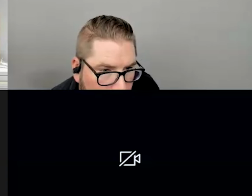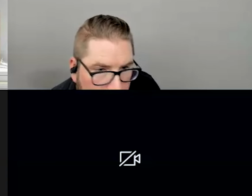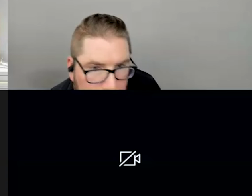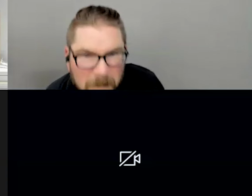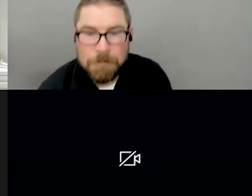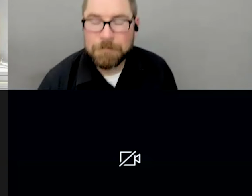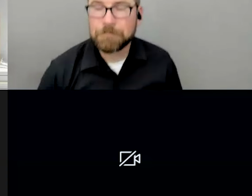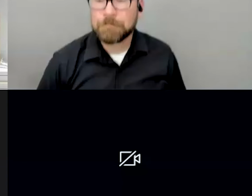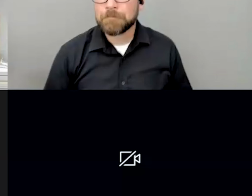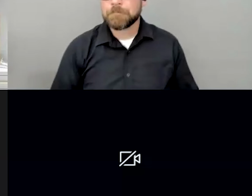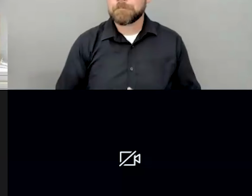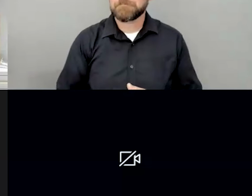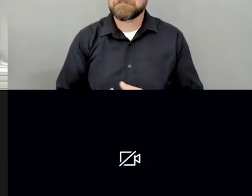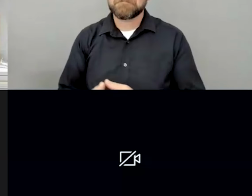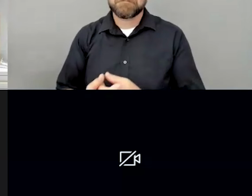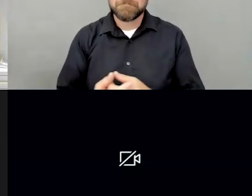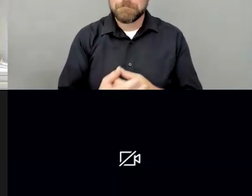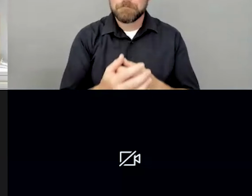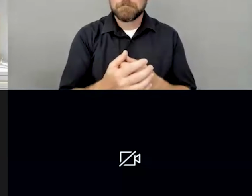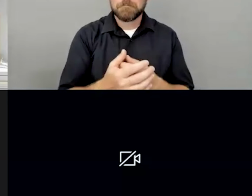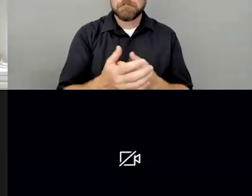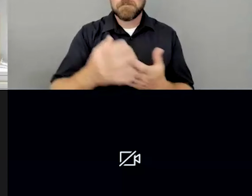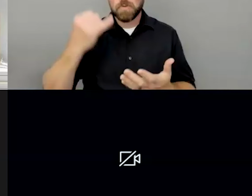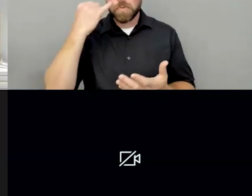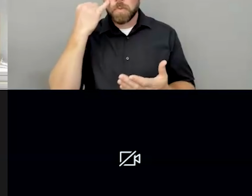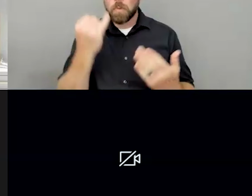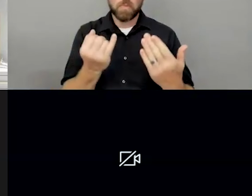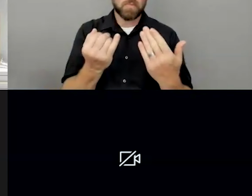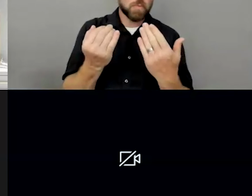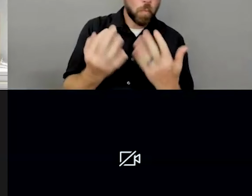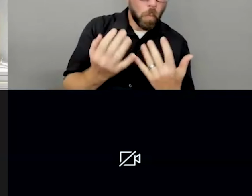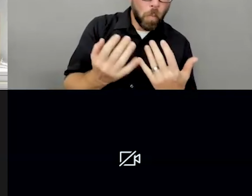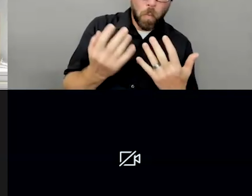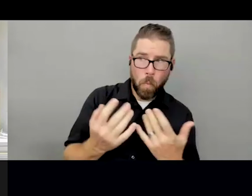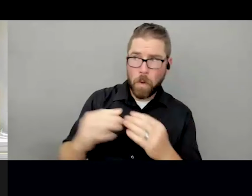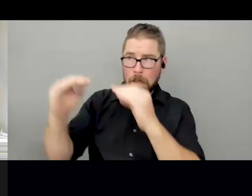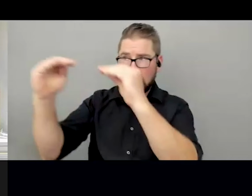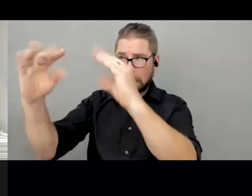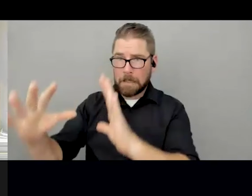and you haven't, had a response from the instructor. I mean, I'm sorry, from the counselor who's been assigned to